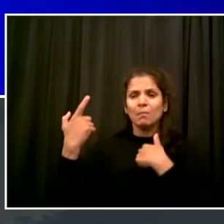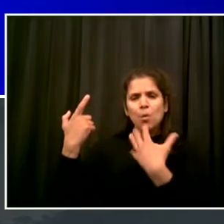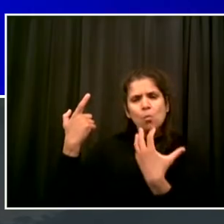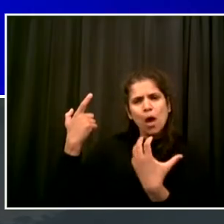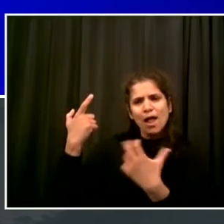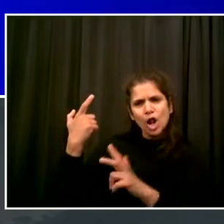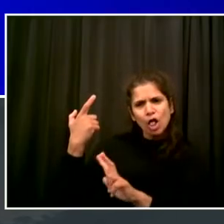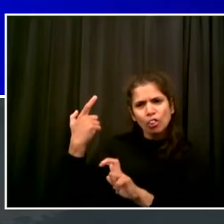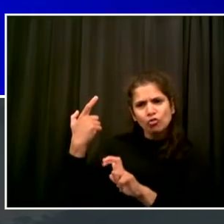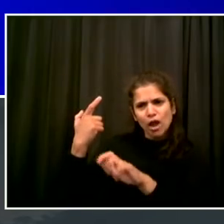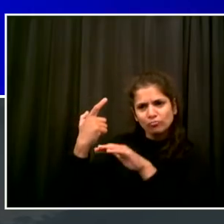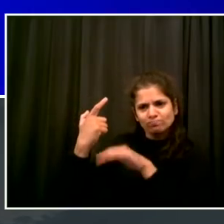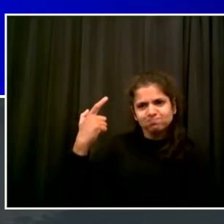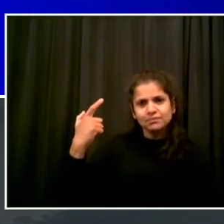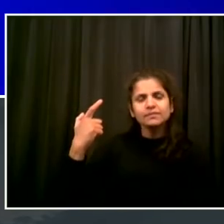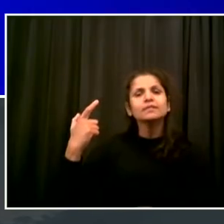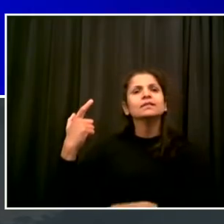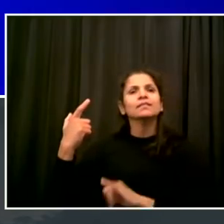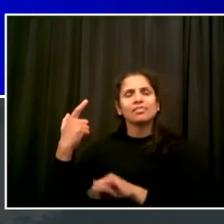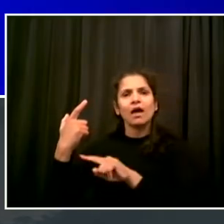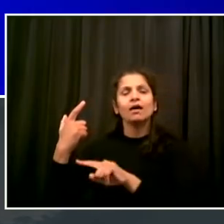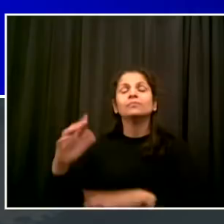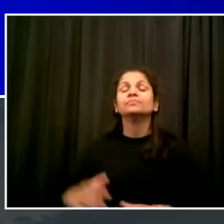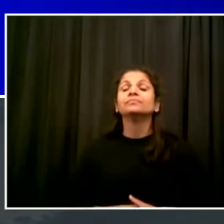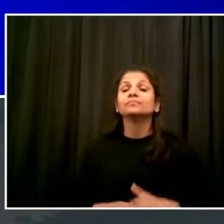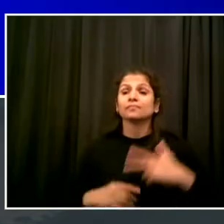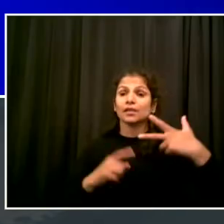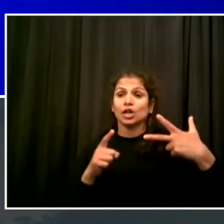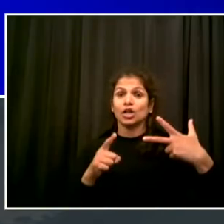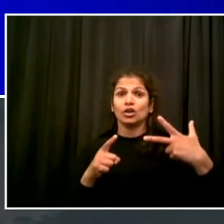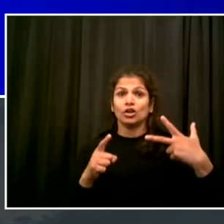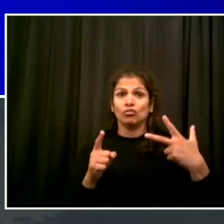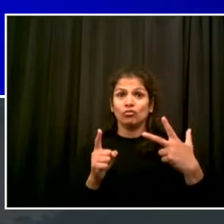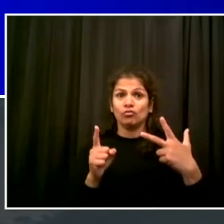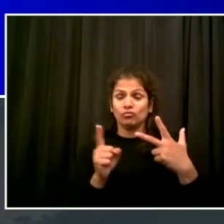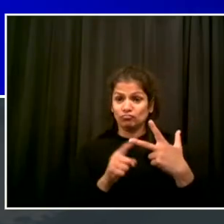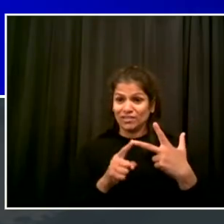ON THE TREND INLE GTOET WHERE WE NEED TO BE BUT WE DO HAVE WORK LEFT TO DO.